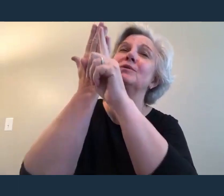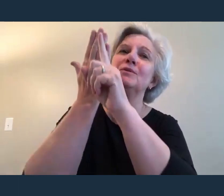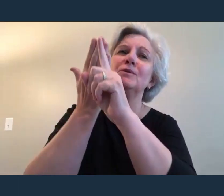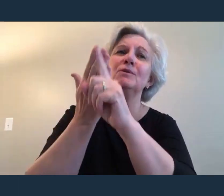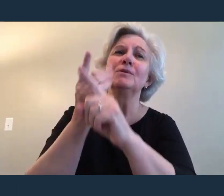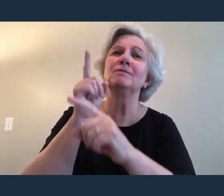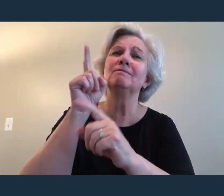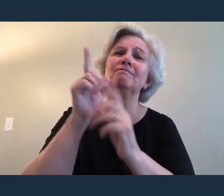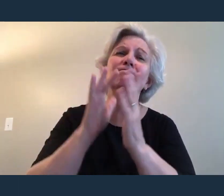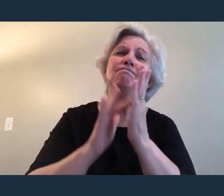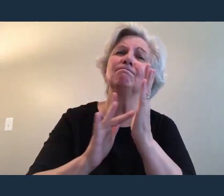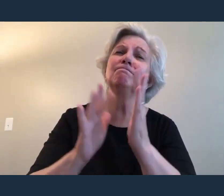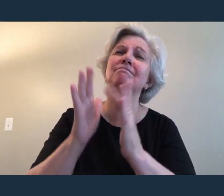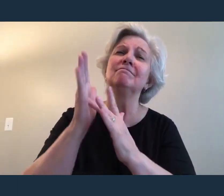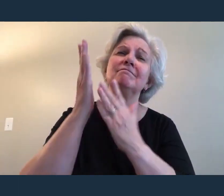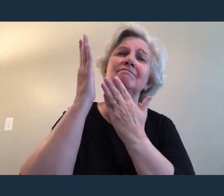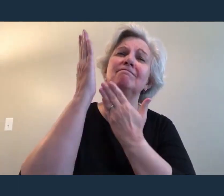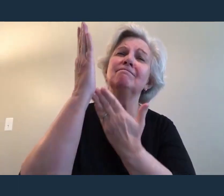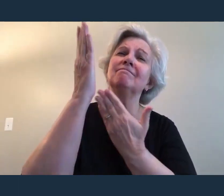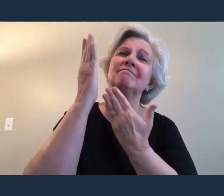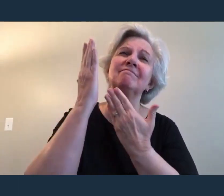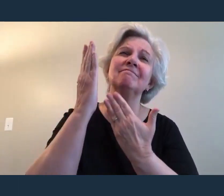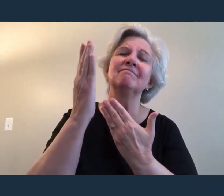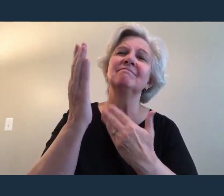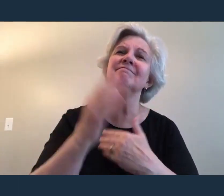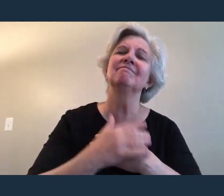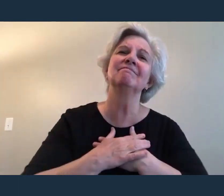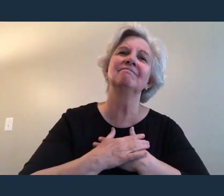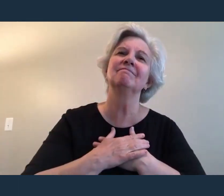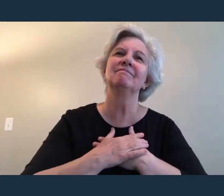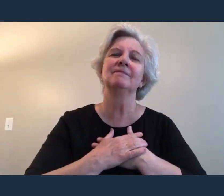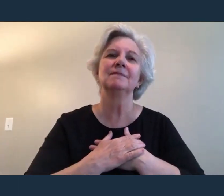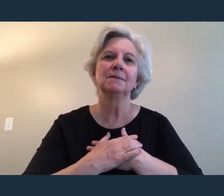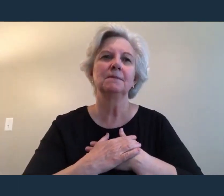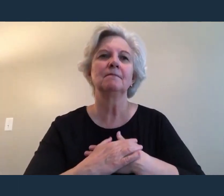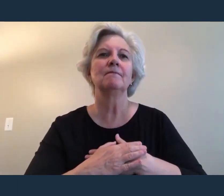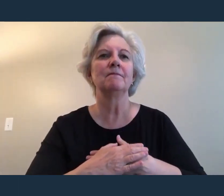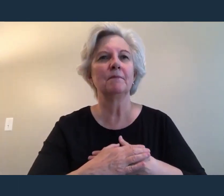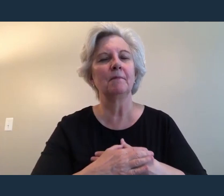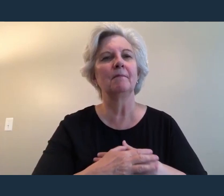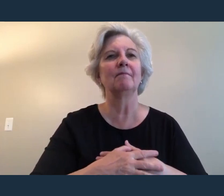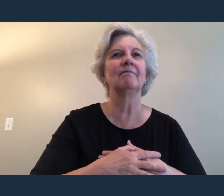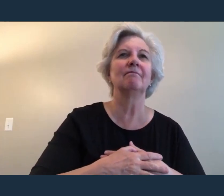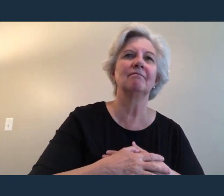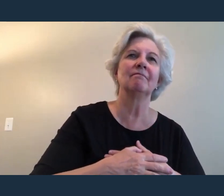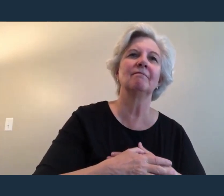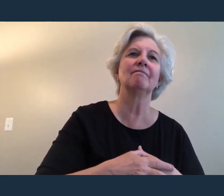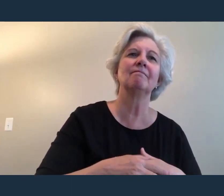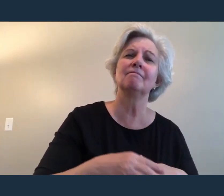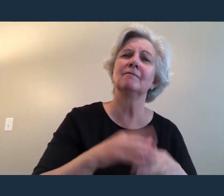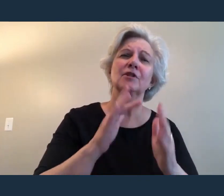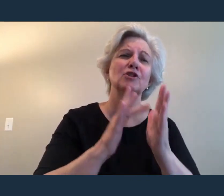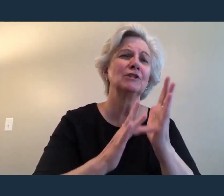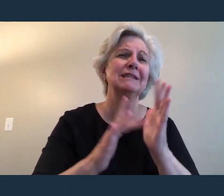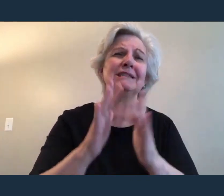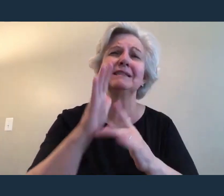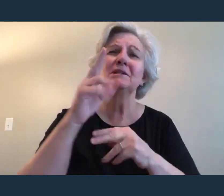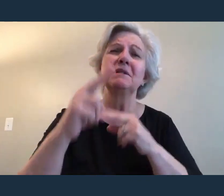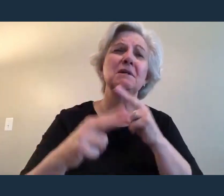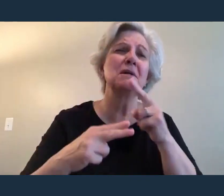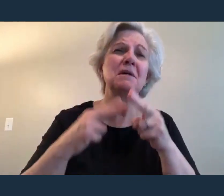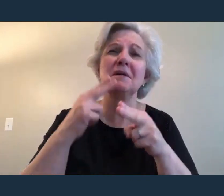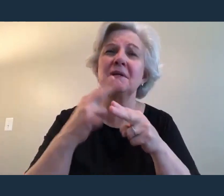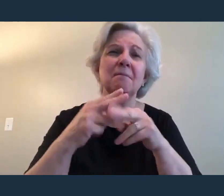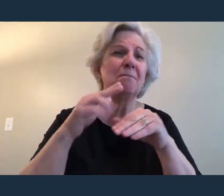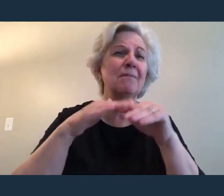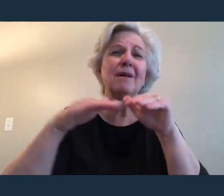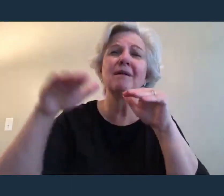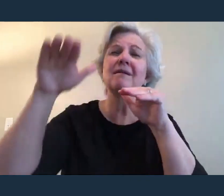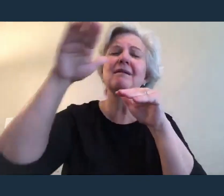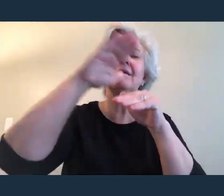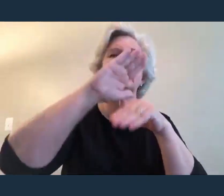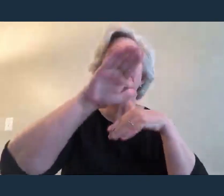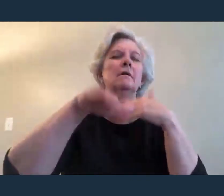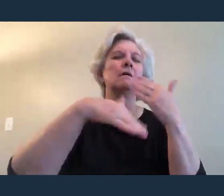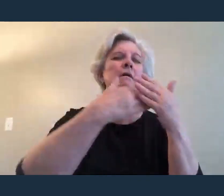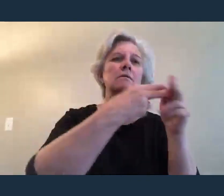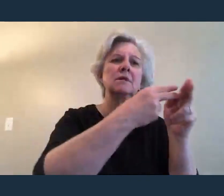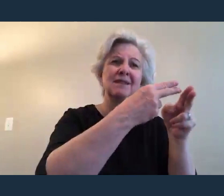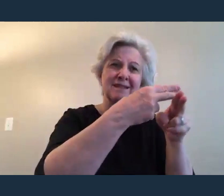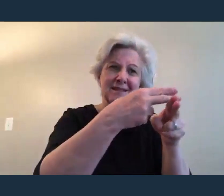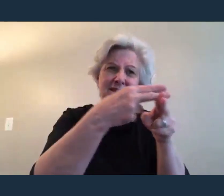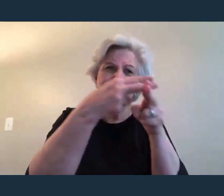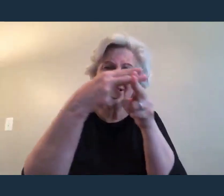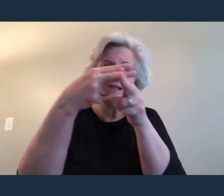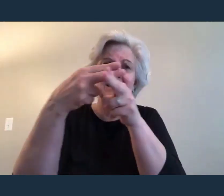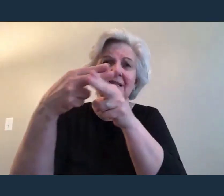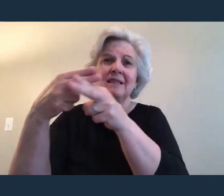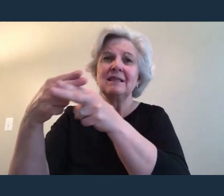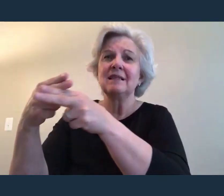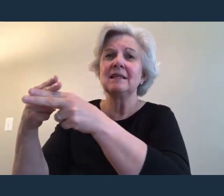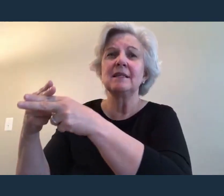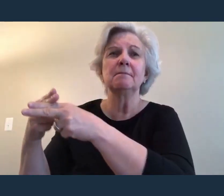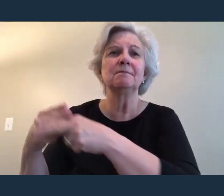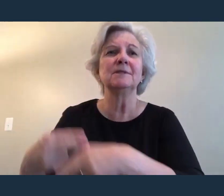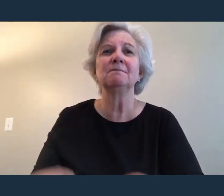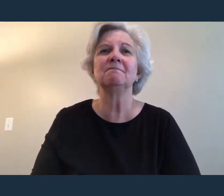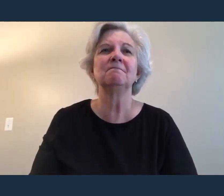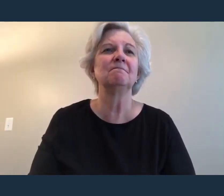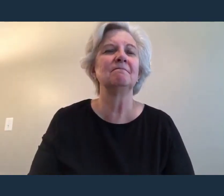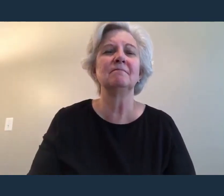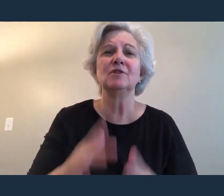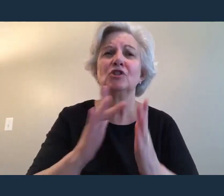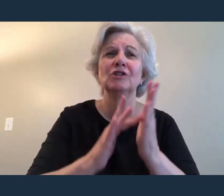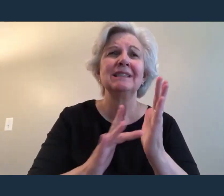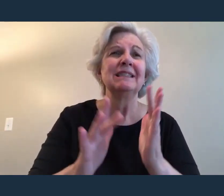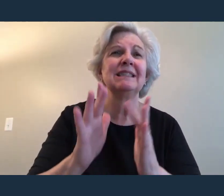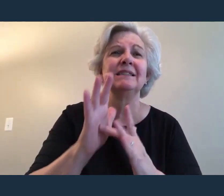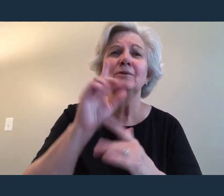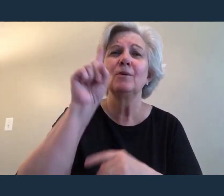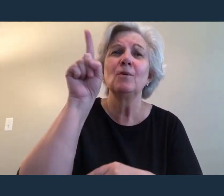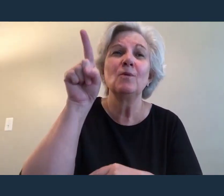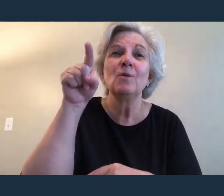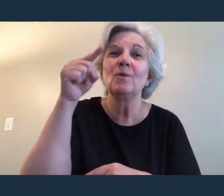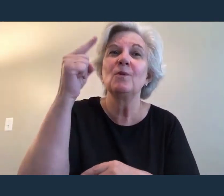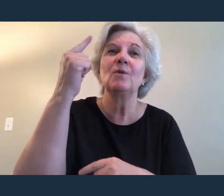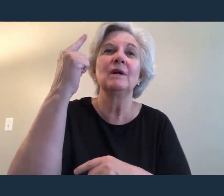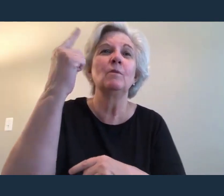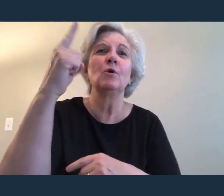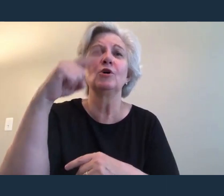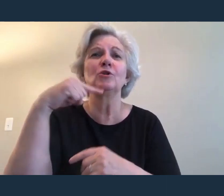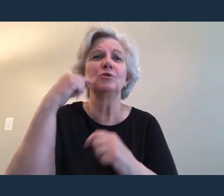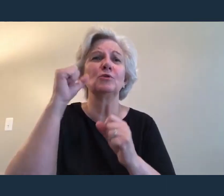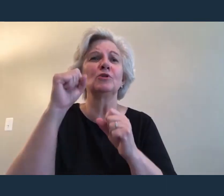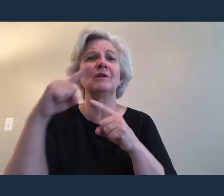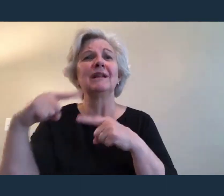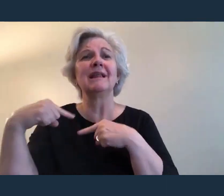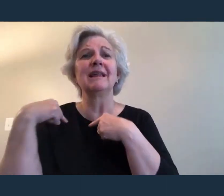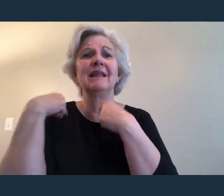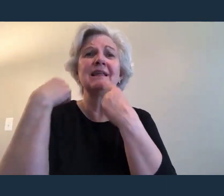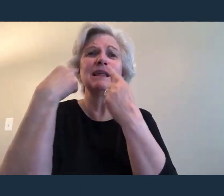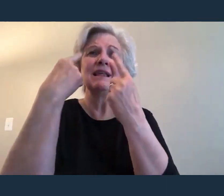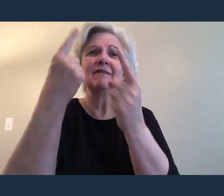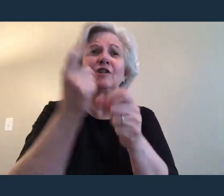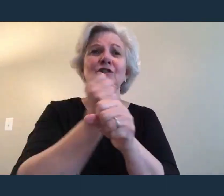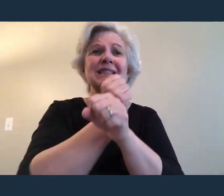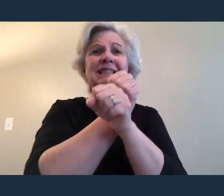Jesus, the Name above every other name Jesus, the only One who could ever save